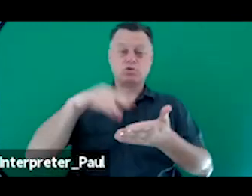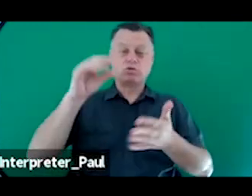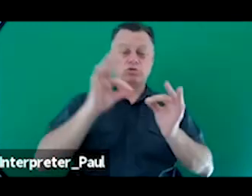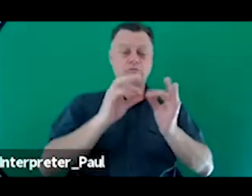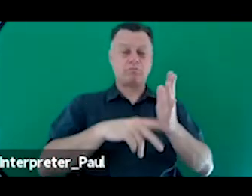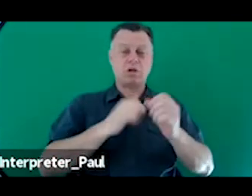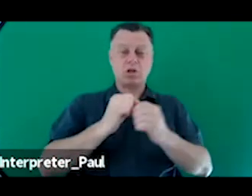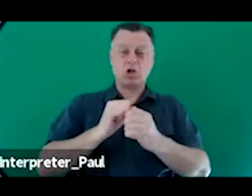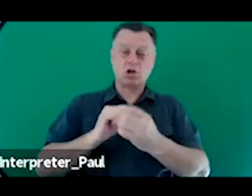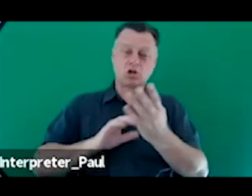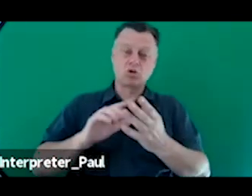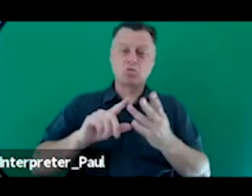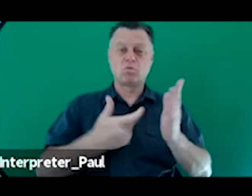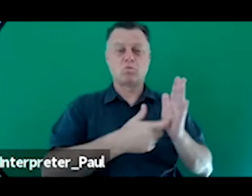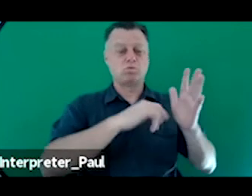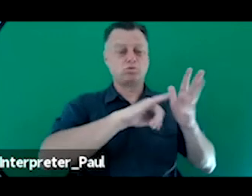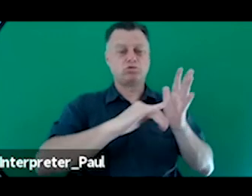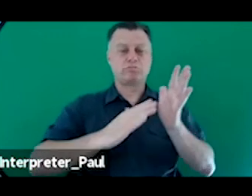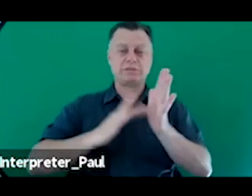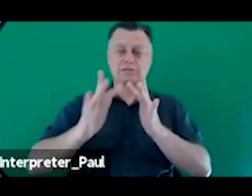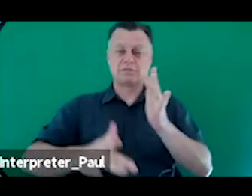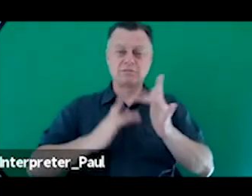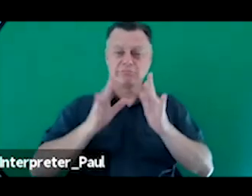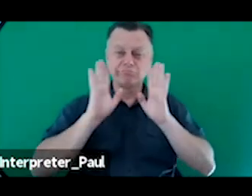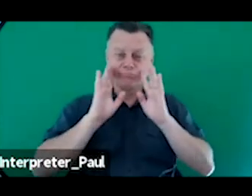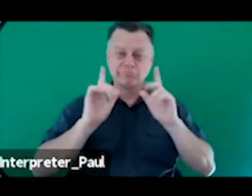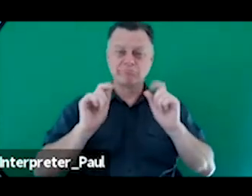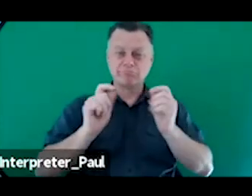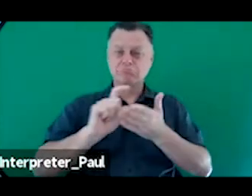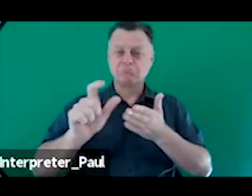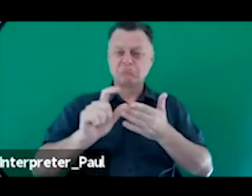different kinds of social media, how do you make those interactions with one another